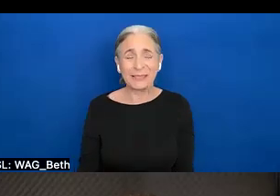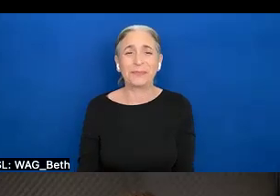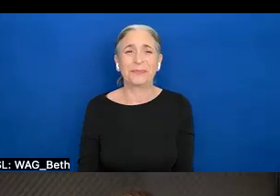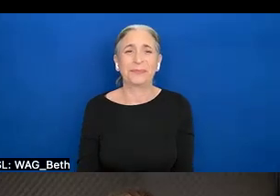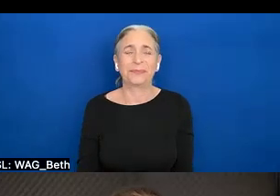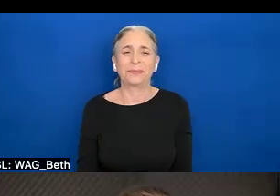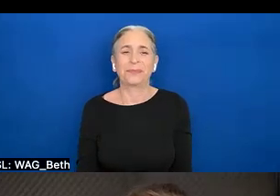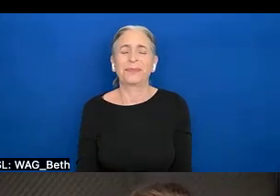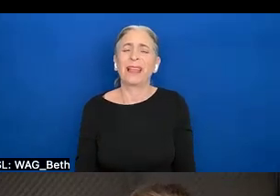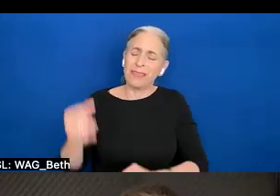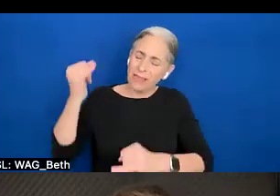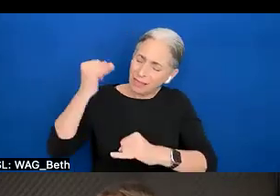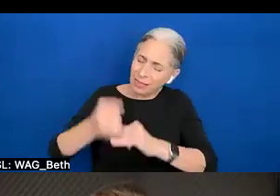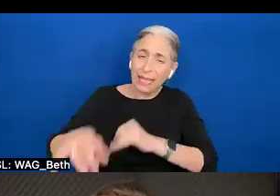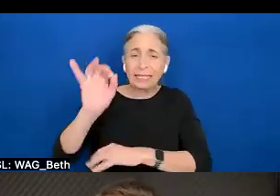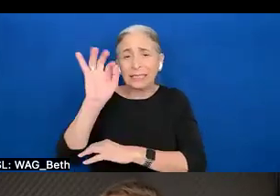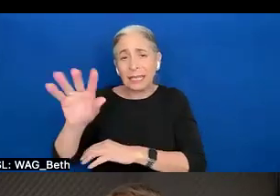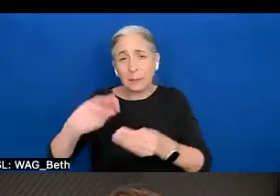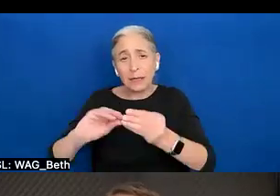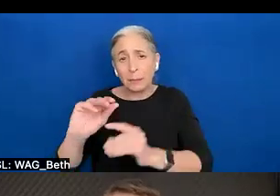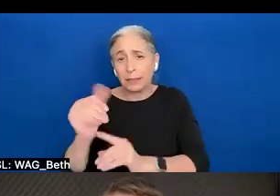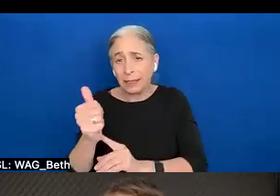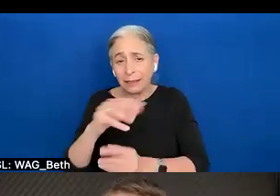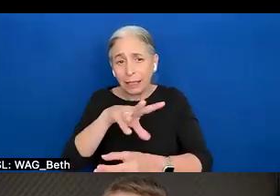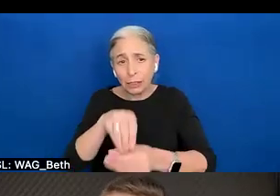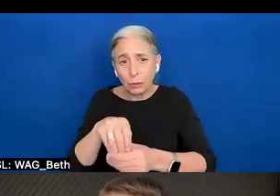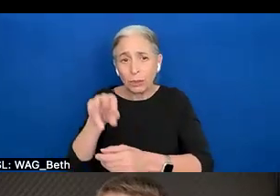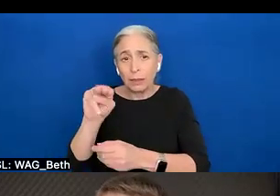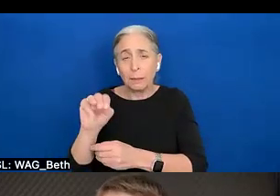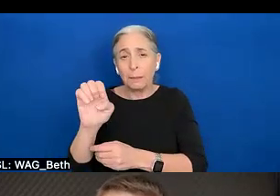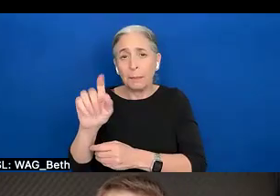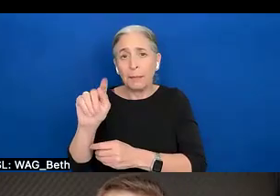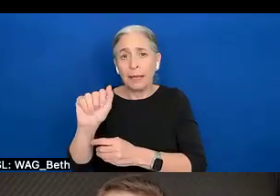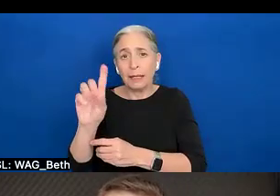Now, the last tip is include metadata.